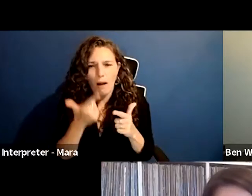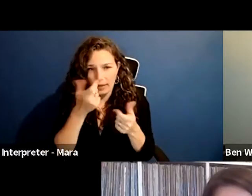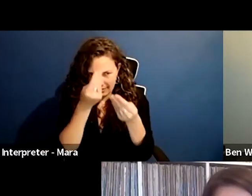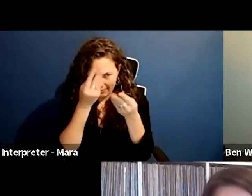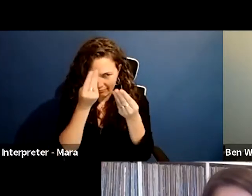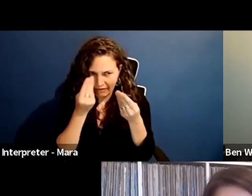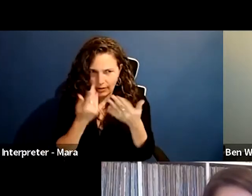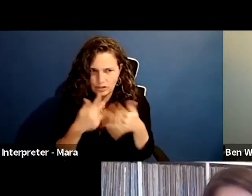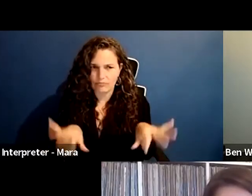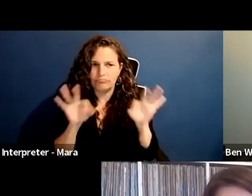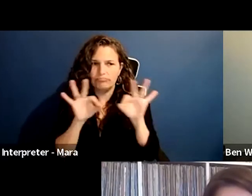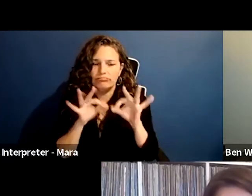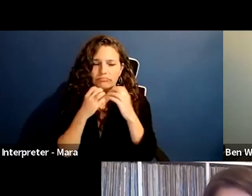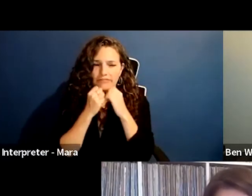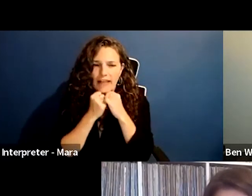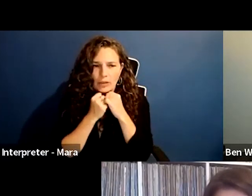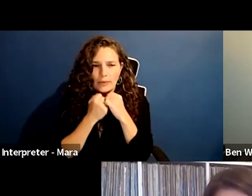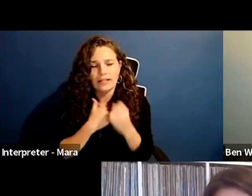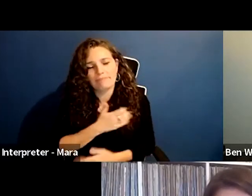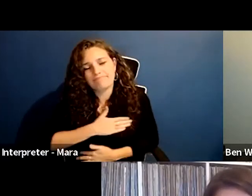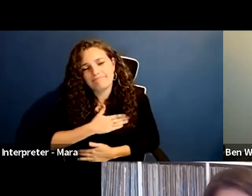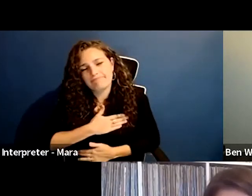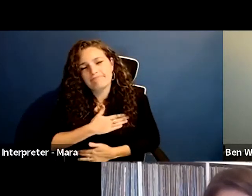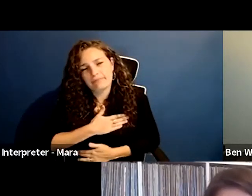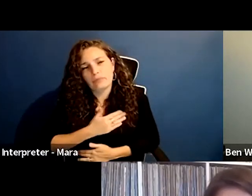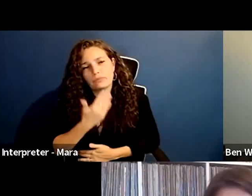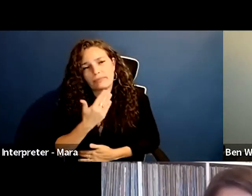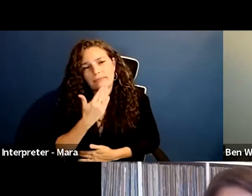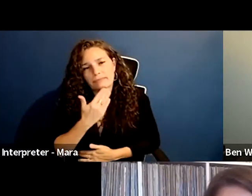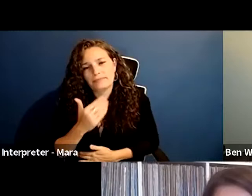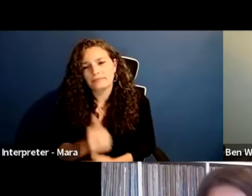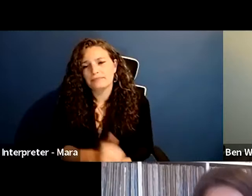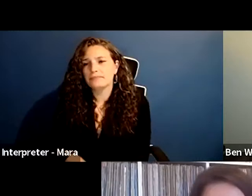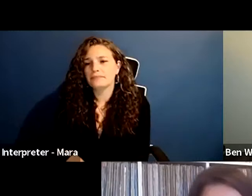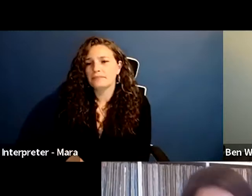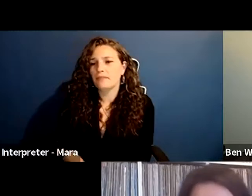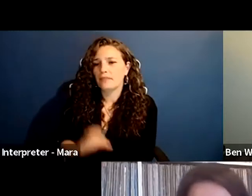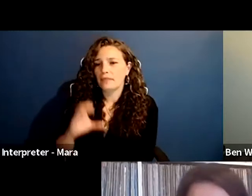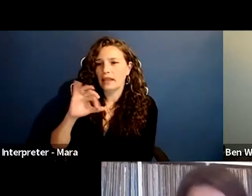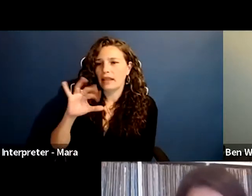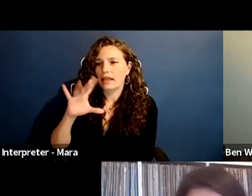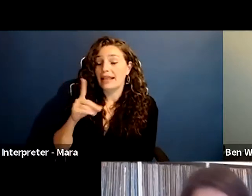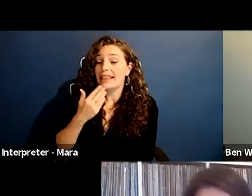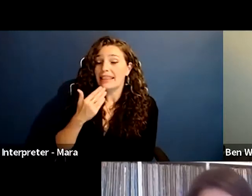I am just so pleased that this happened. Thank you. We're here for you.